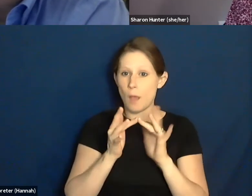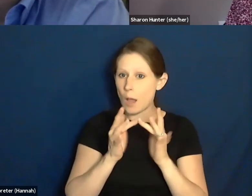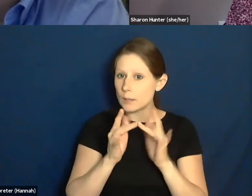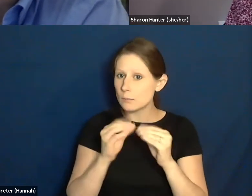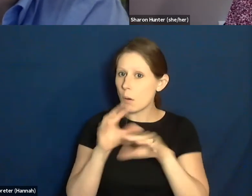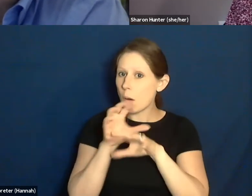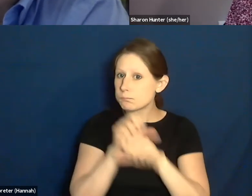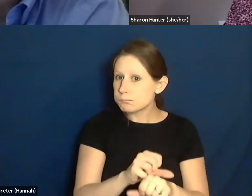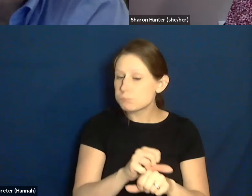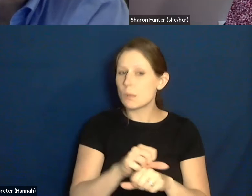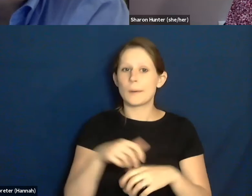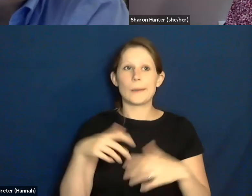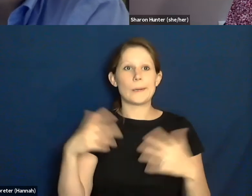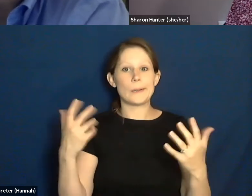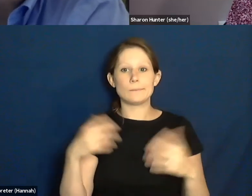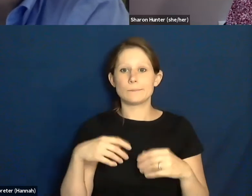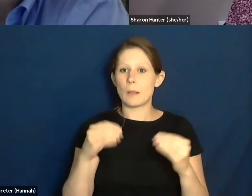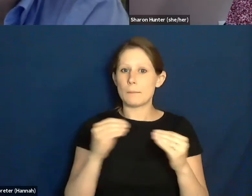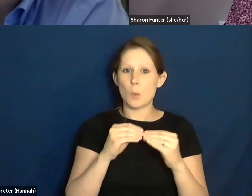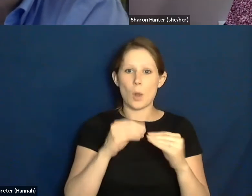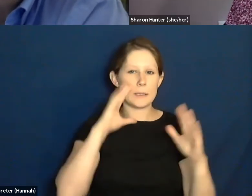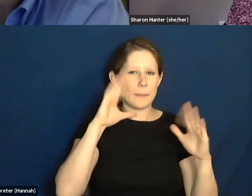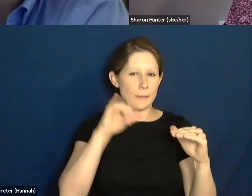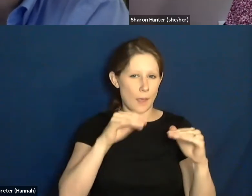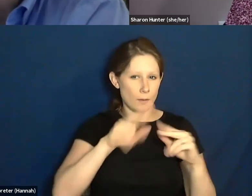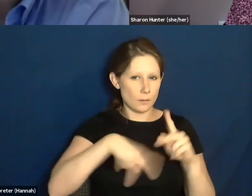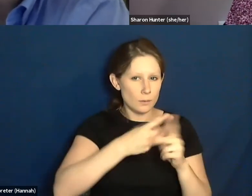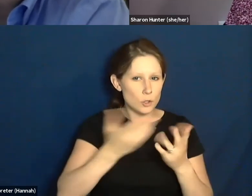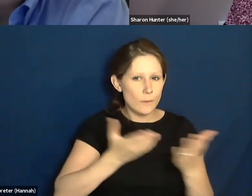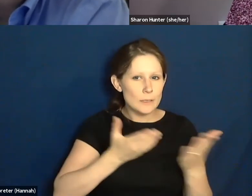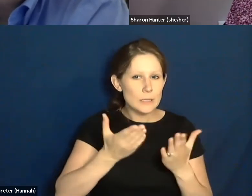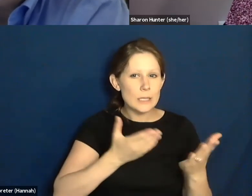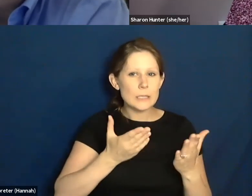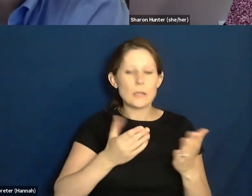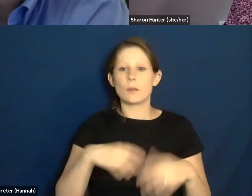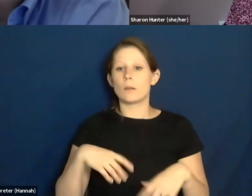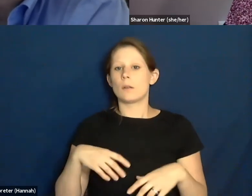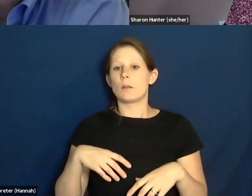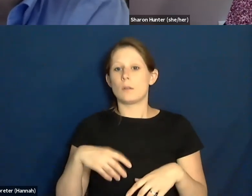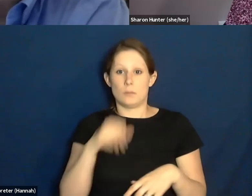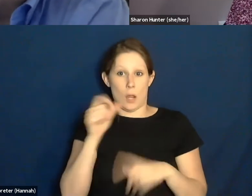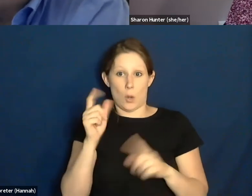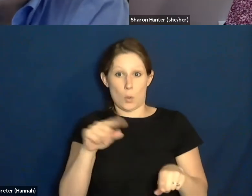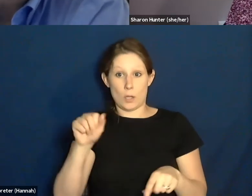buy more streaming services instead of going to the arts. We need to find this out, but we can't